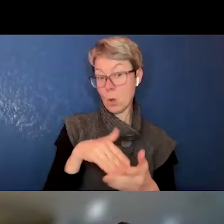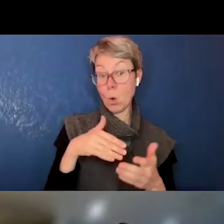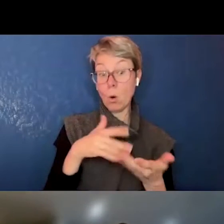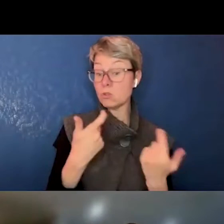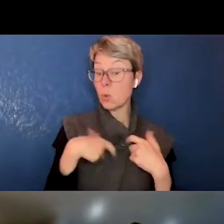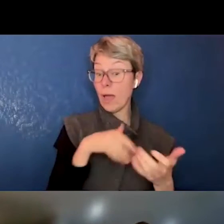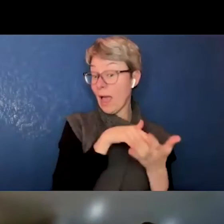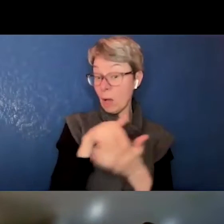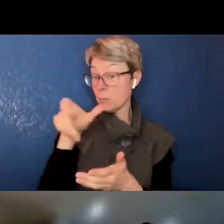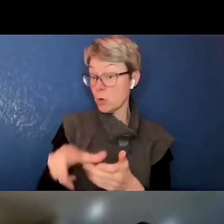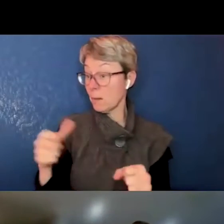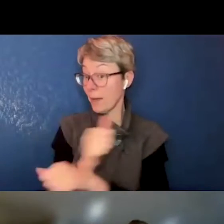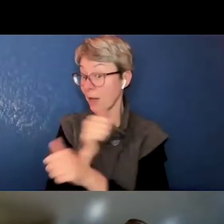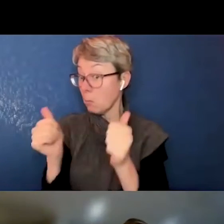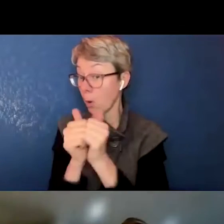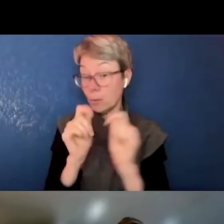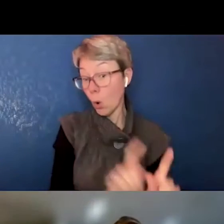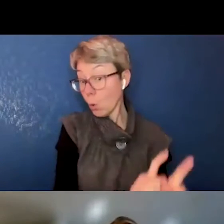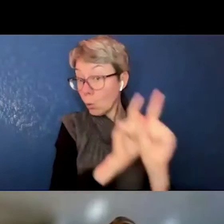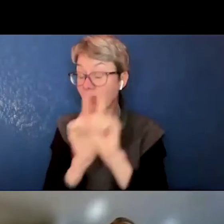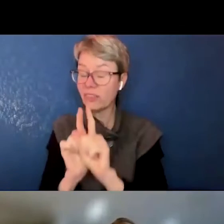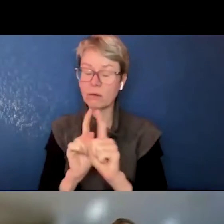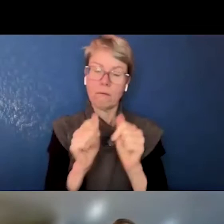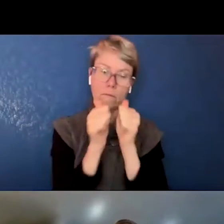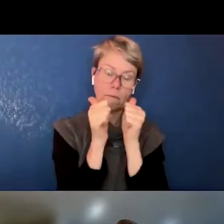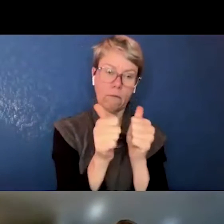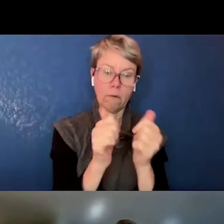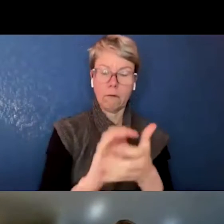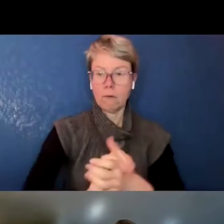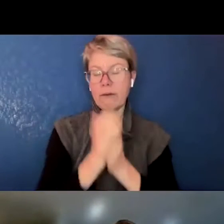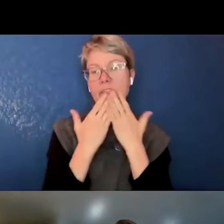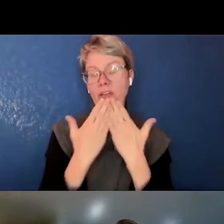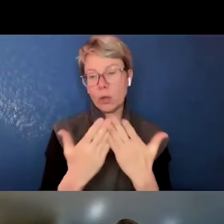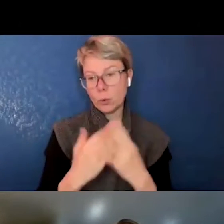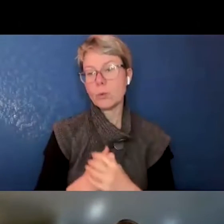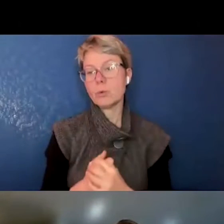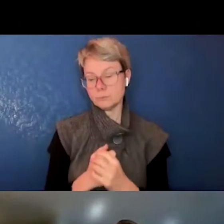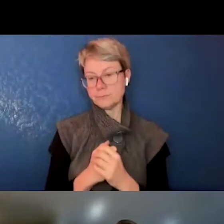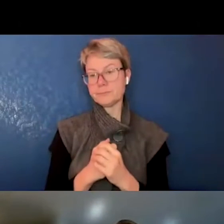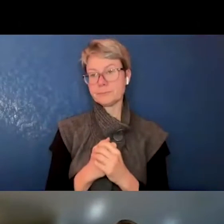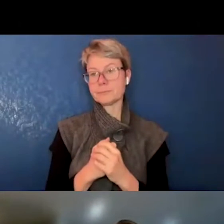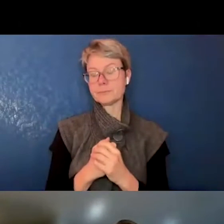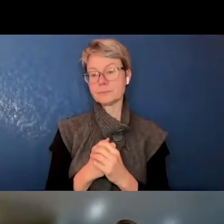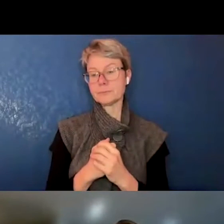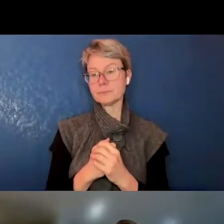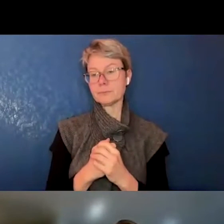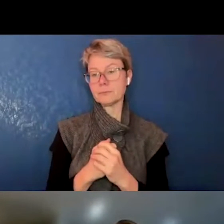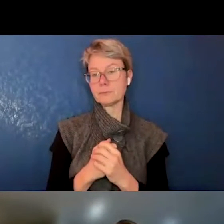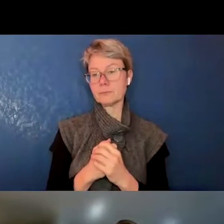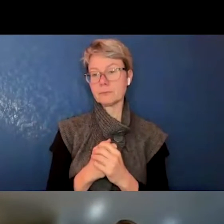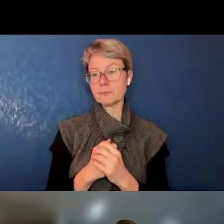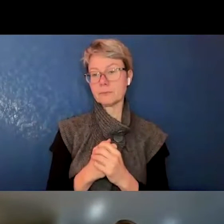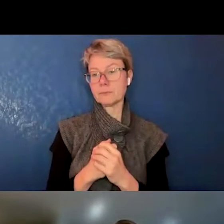or supporting them as they come in is really appreciated um if someone wants to talk to the